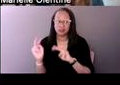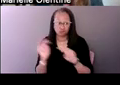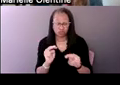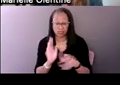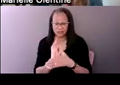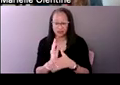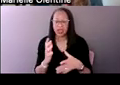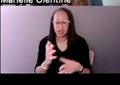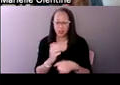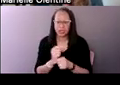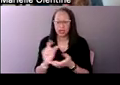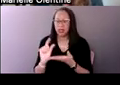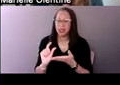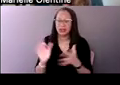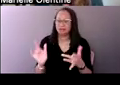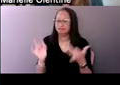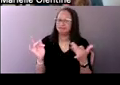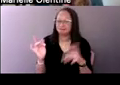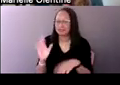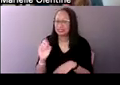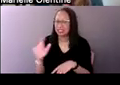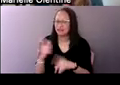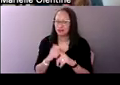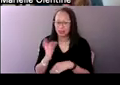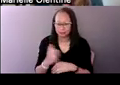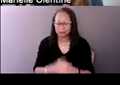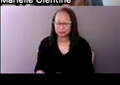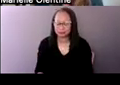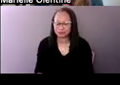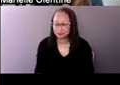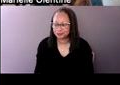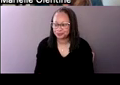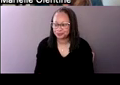It's more information. And the second one is a